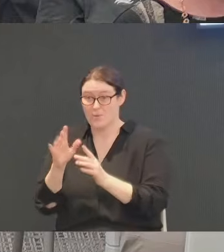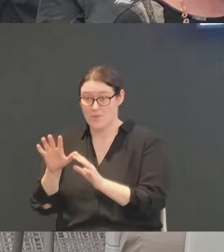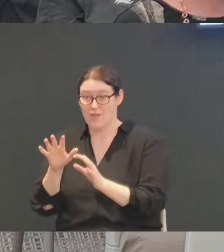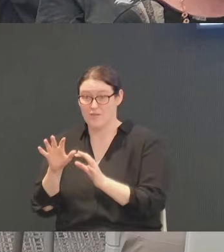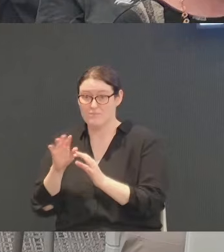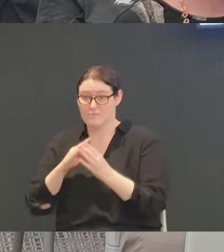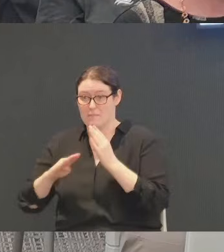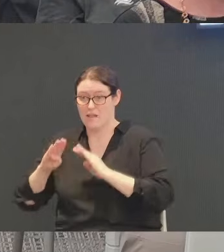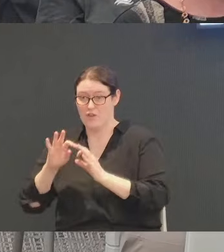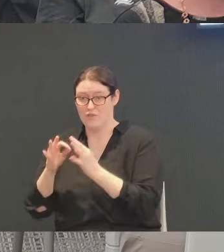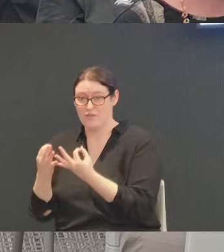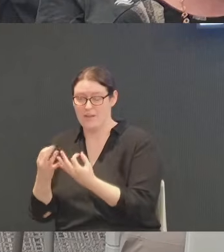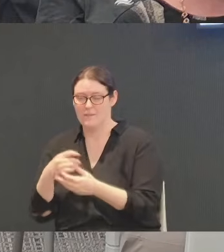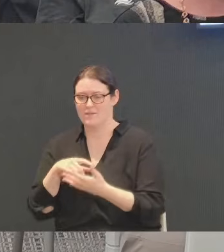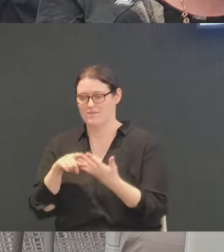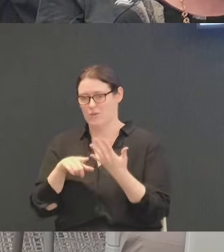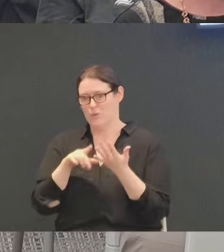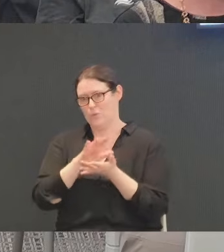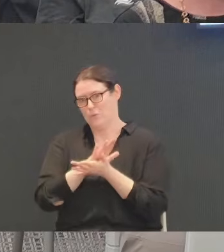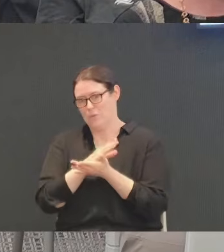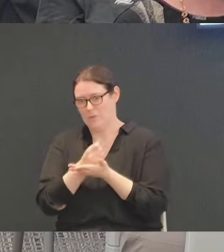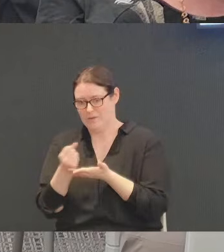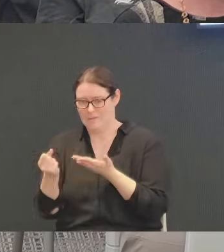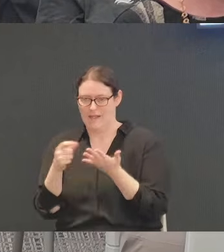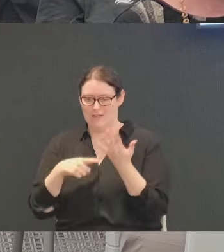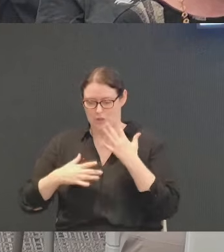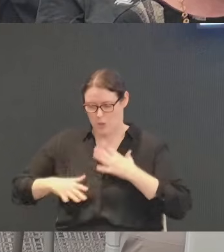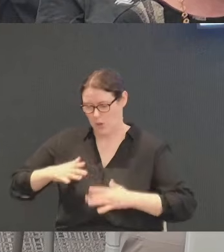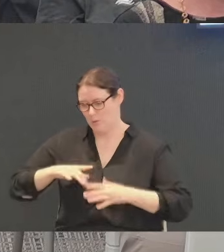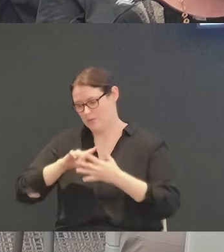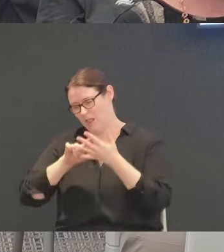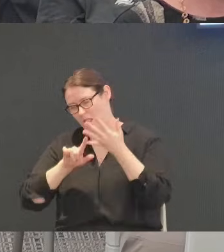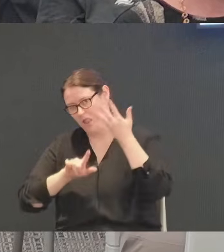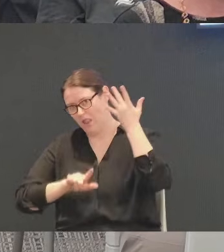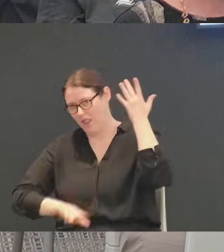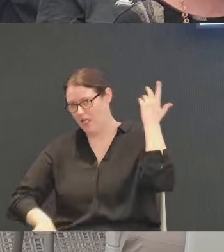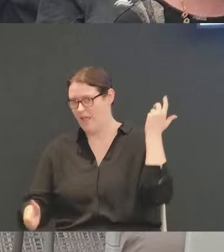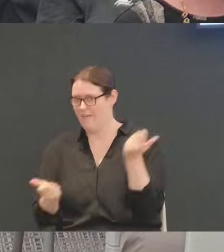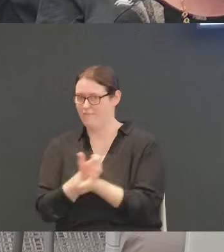school supplies, clothing, and numerous other things necessary to support the care of a growing